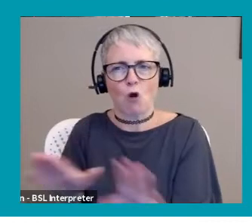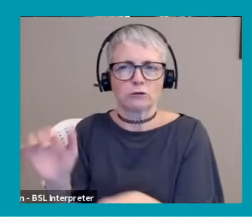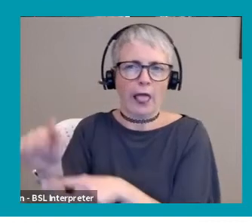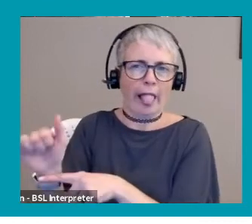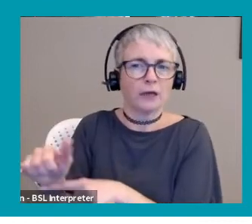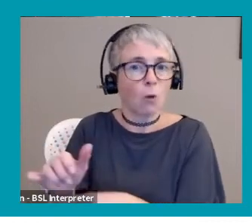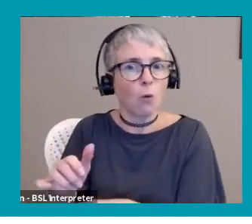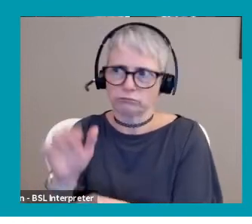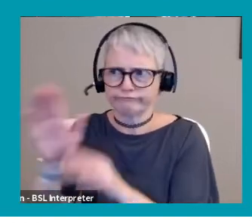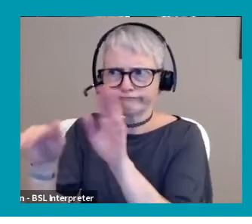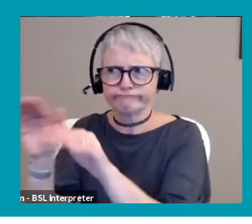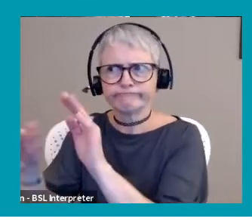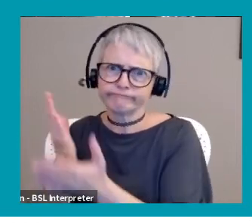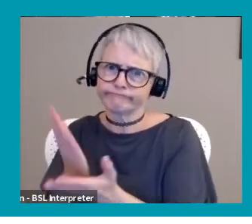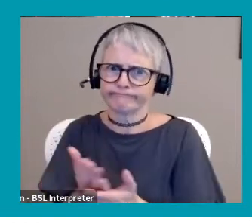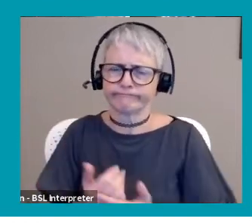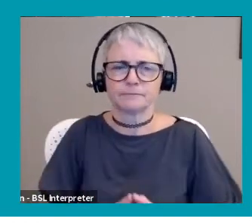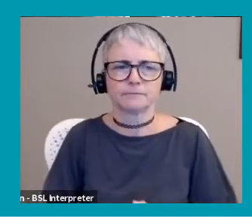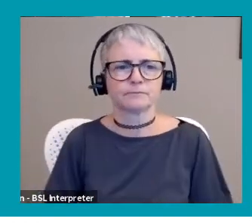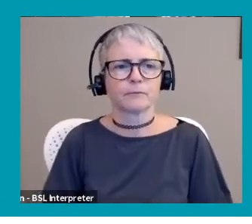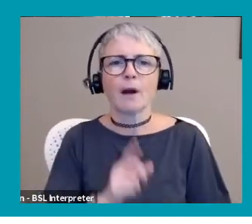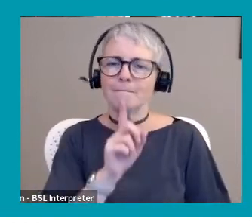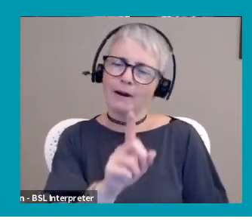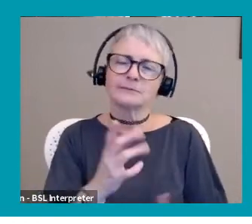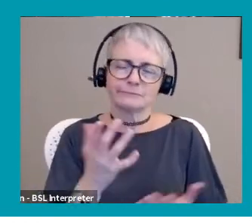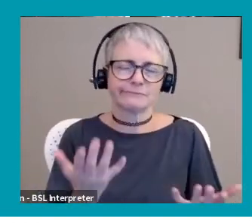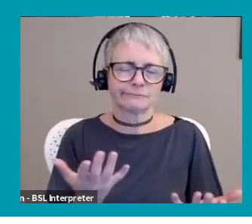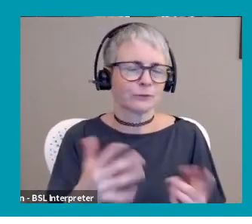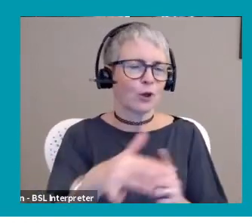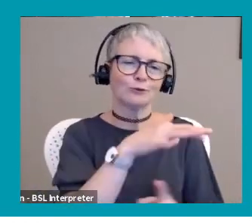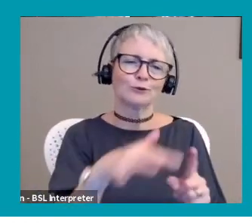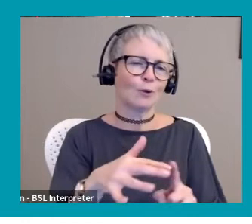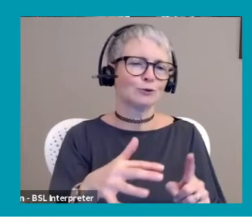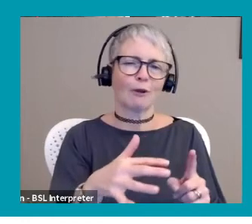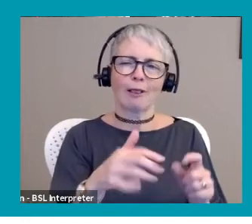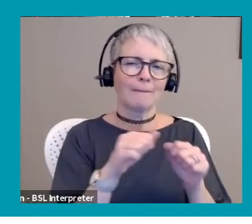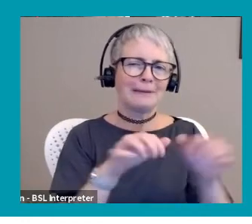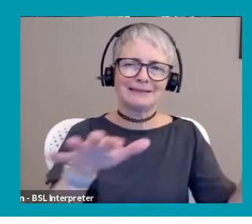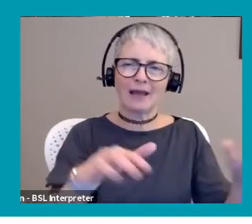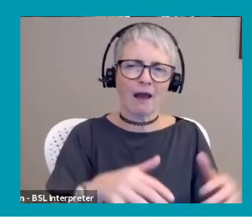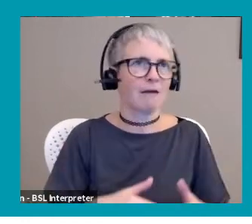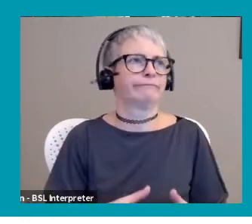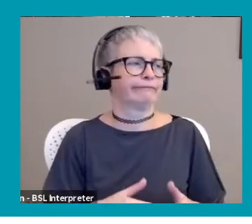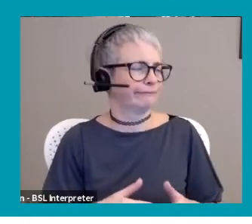But we all know the power of social media. It just exploded over the last decade.